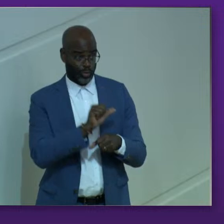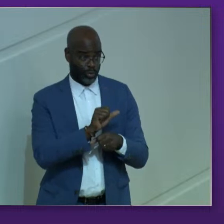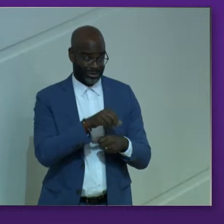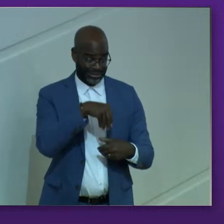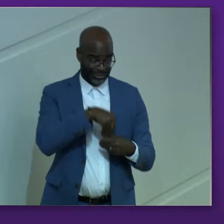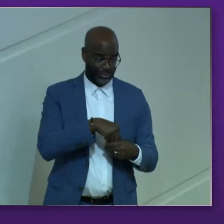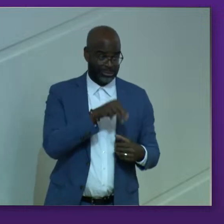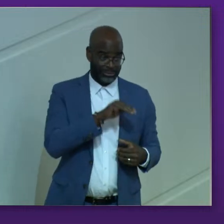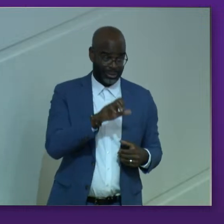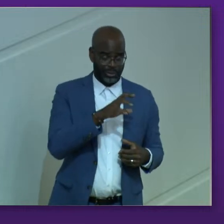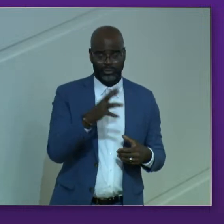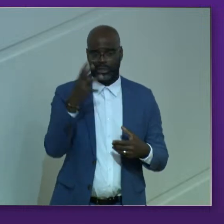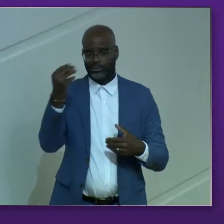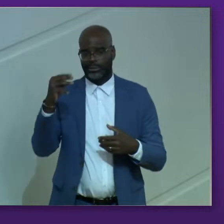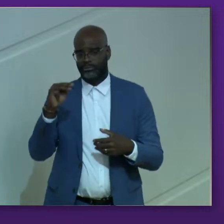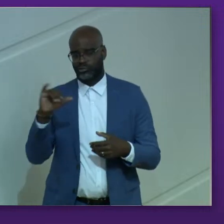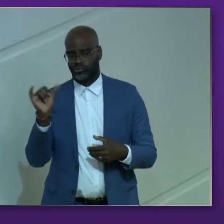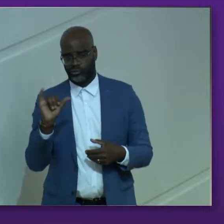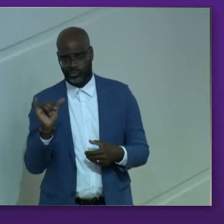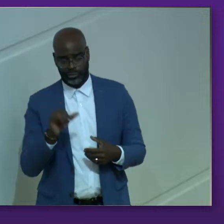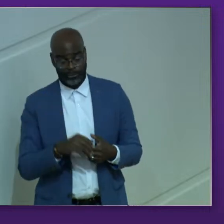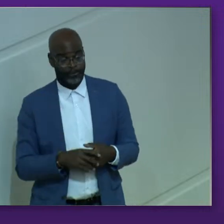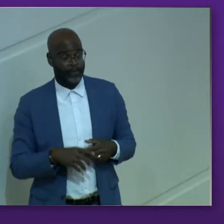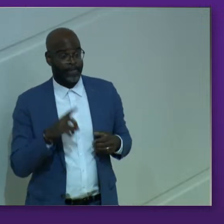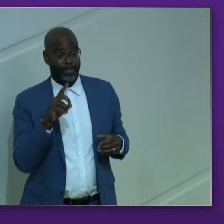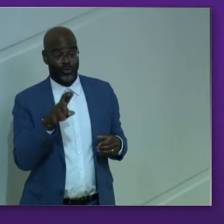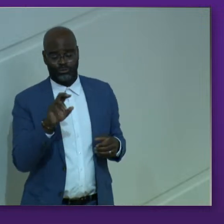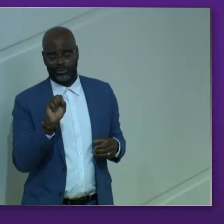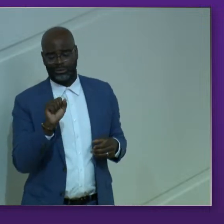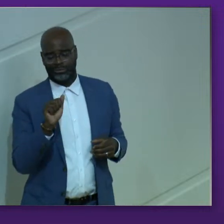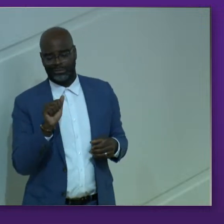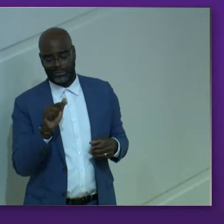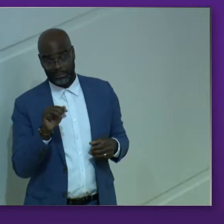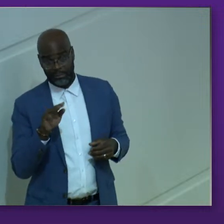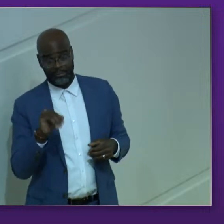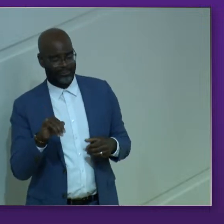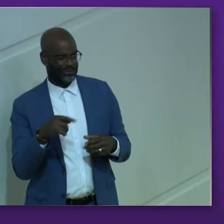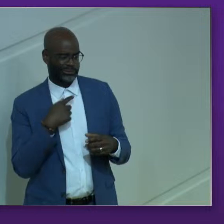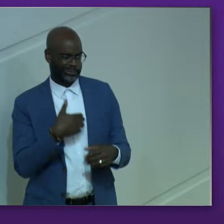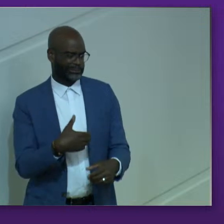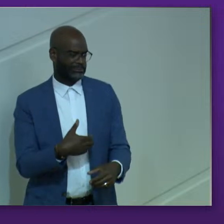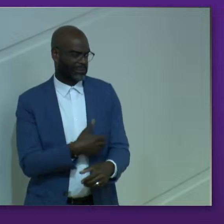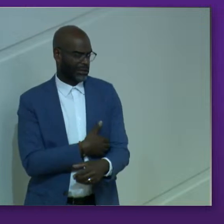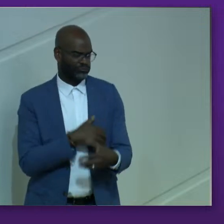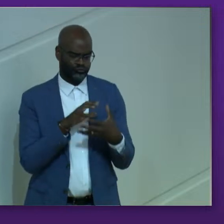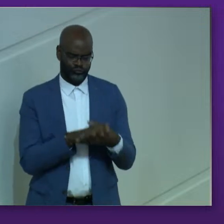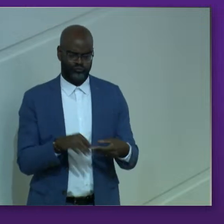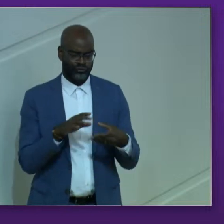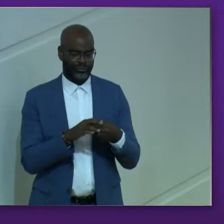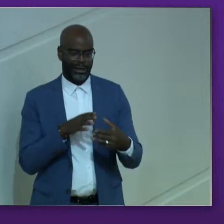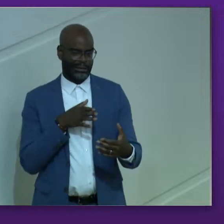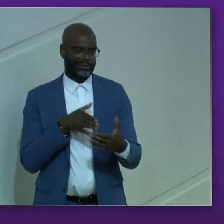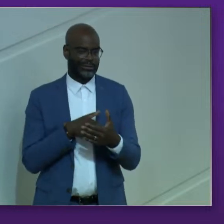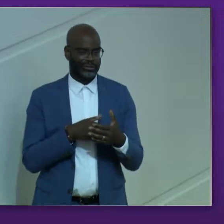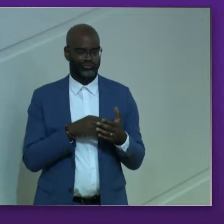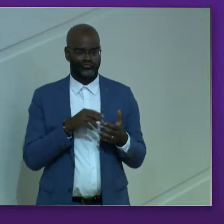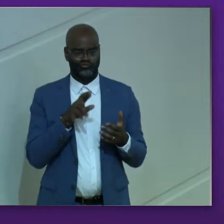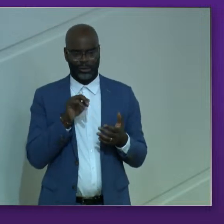TEACHING AND LEARNING. SHE ALSO BRINGS DEEP DEDICATION TO THE PRINCIPLES OF EQUITY